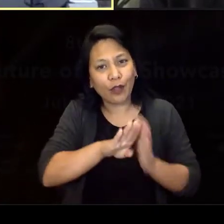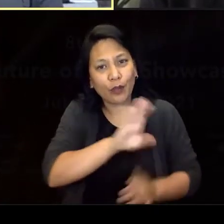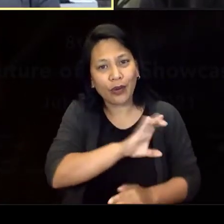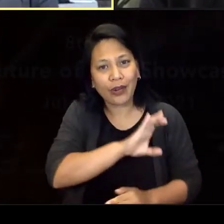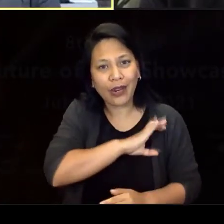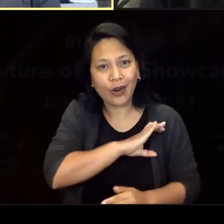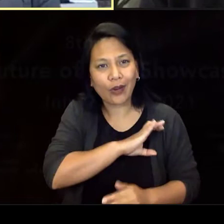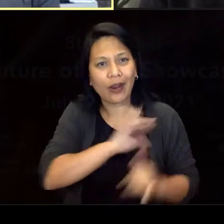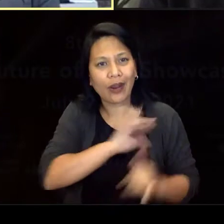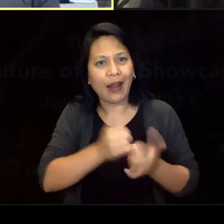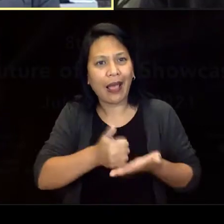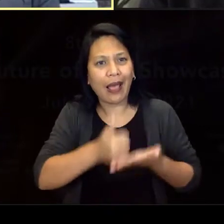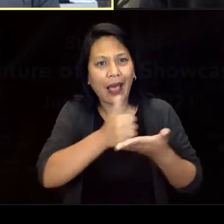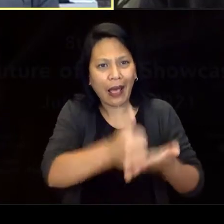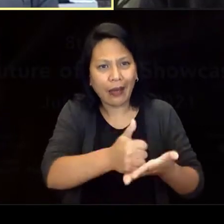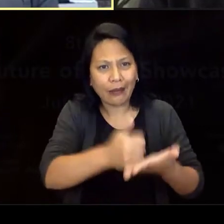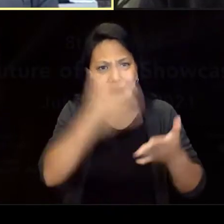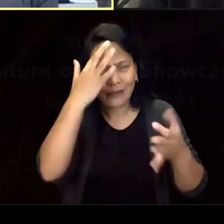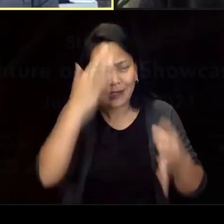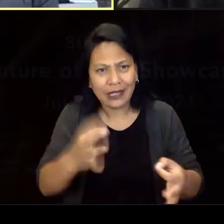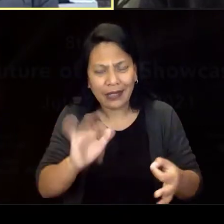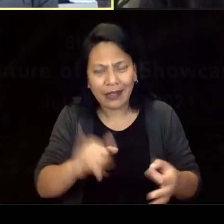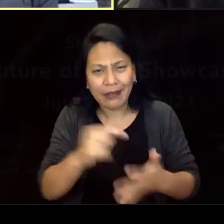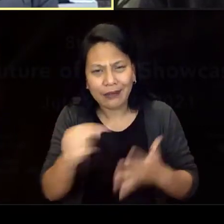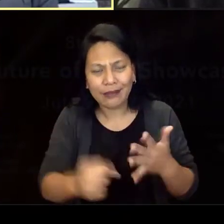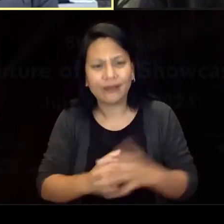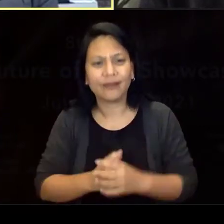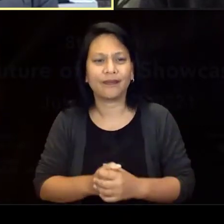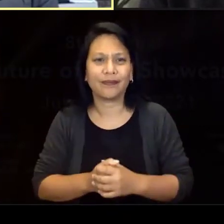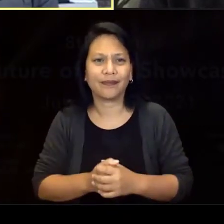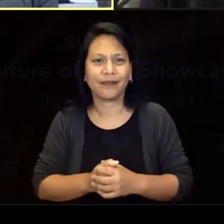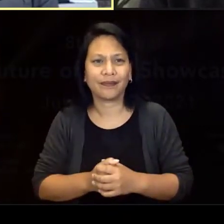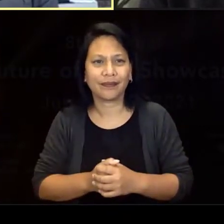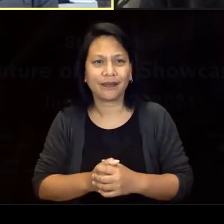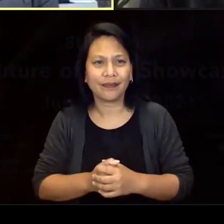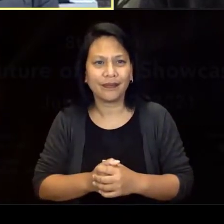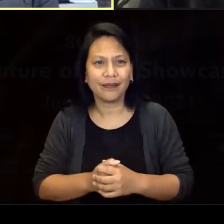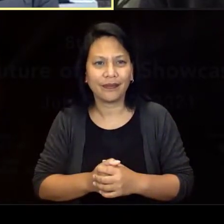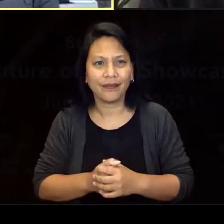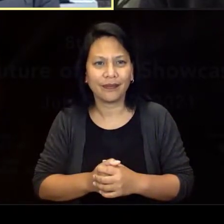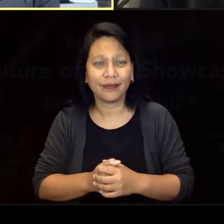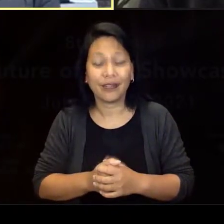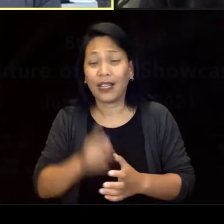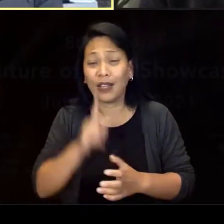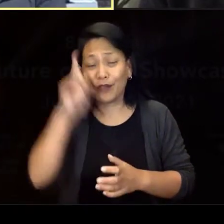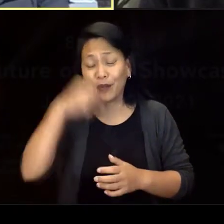It's super important to me as a makeup artist,